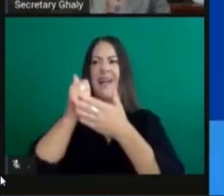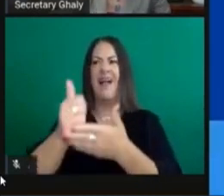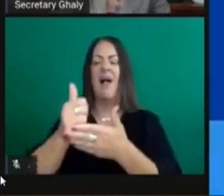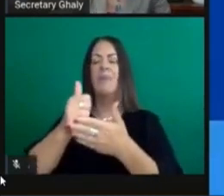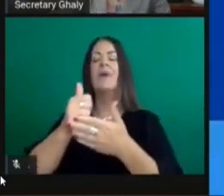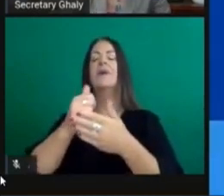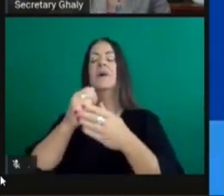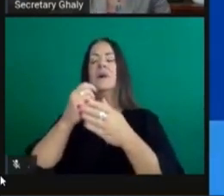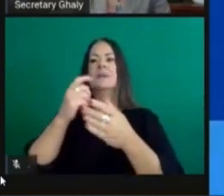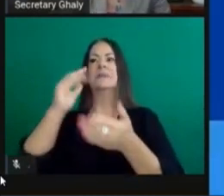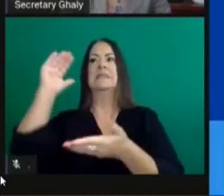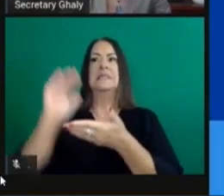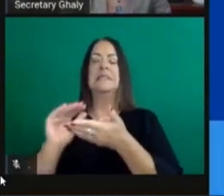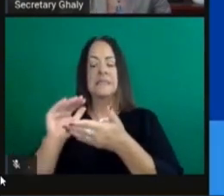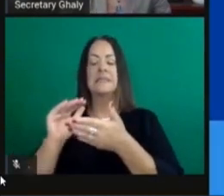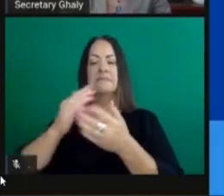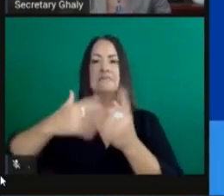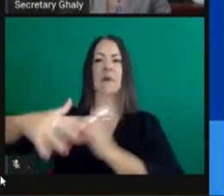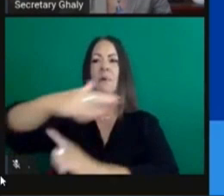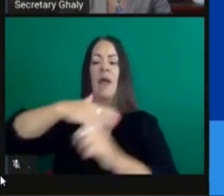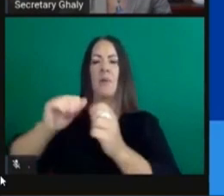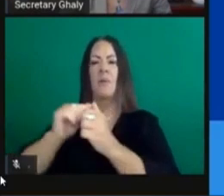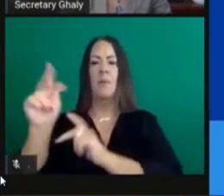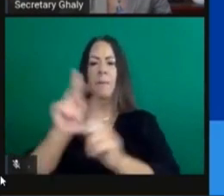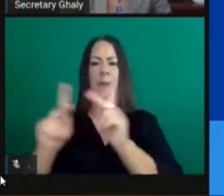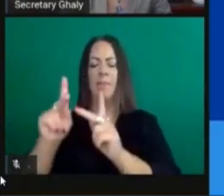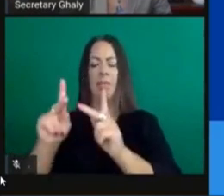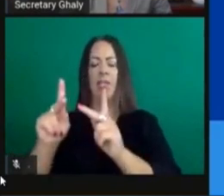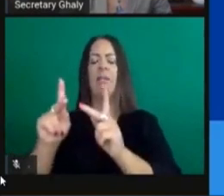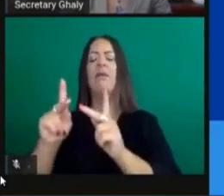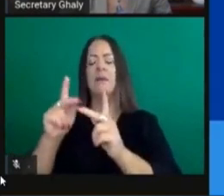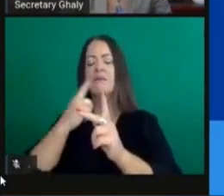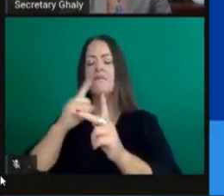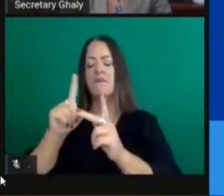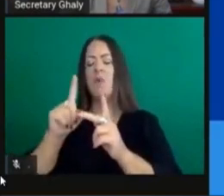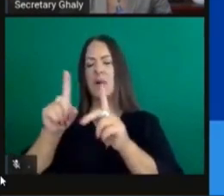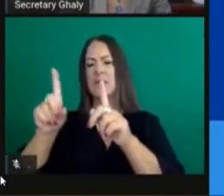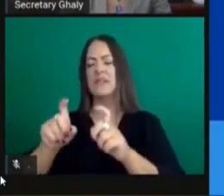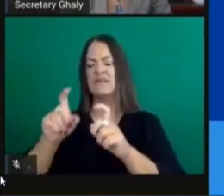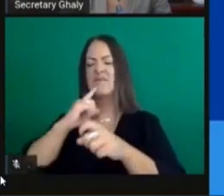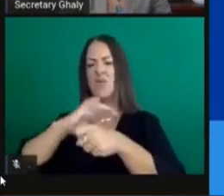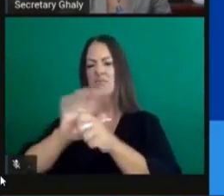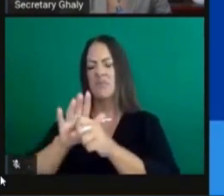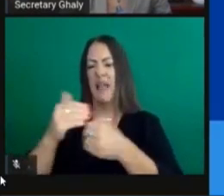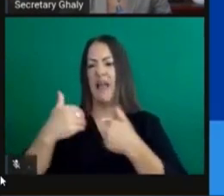EFFECTIVE ISOLATION AND QUARANTINE, WHICH ALLOW US TO STOP THE SPREAD OF THE VIRUS.